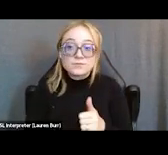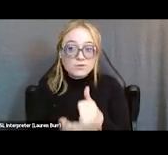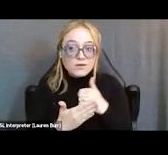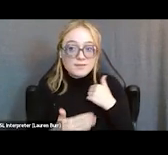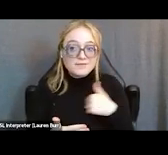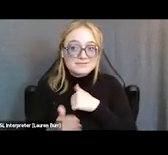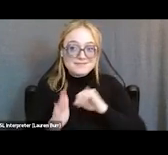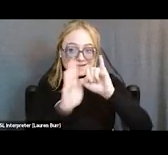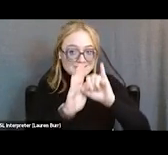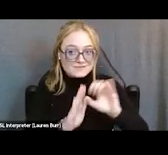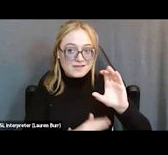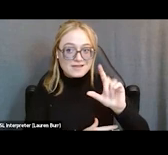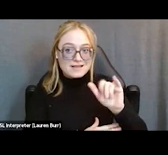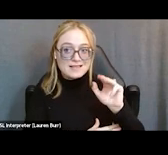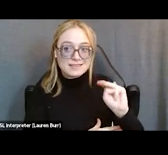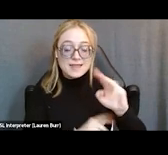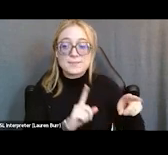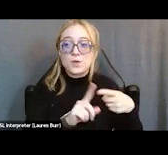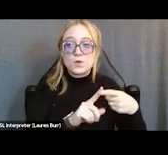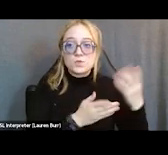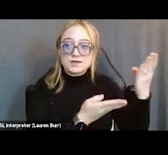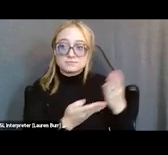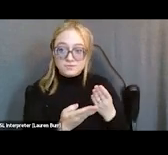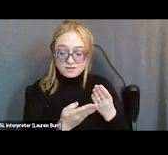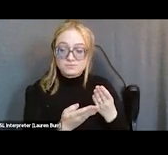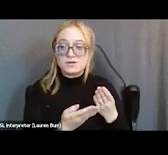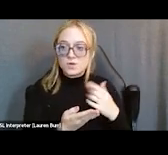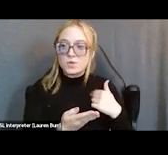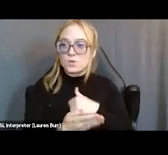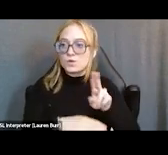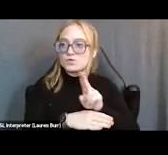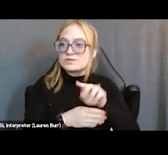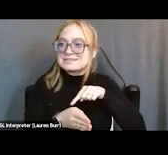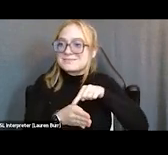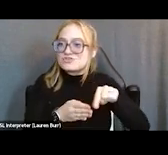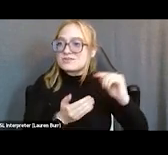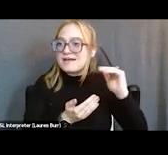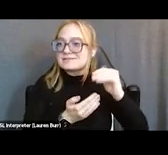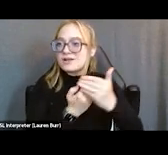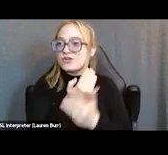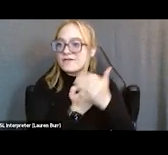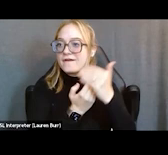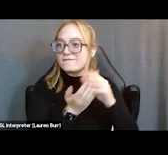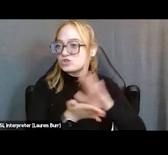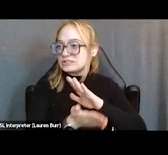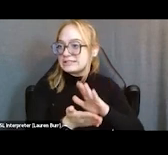these SOAR claims when they come into the local office, we have utilized specialized cover sheets that have been designed in collaboration